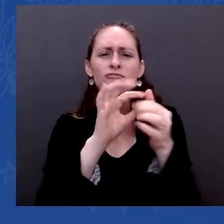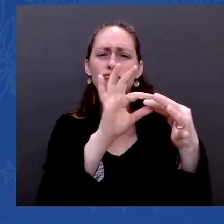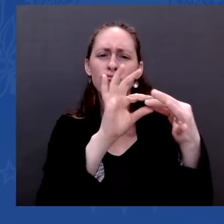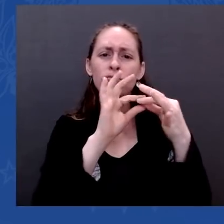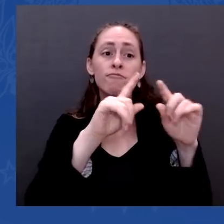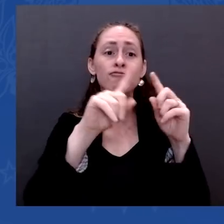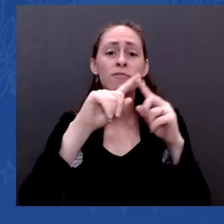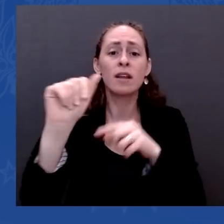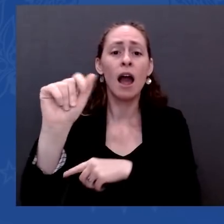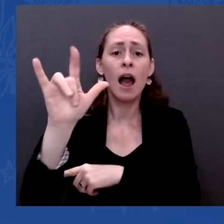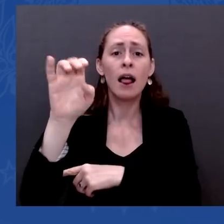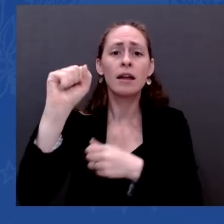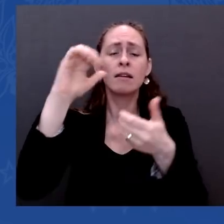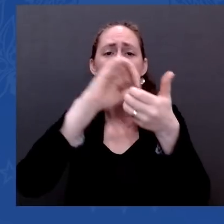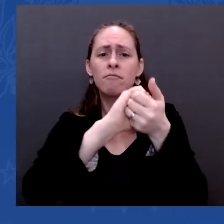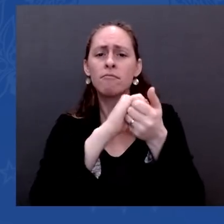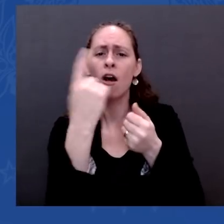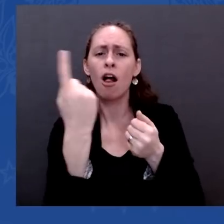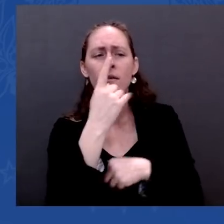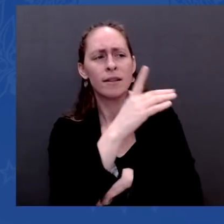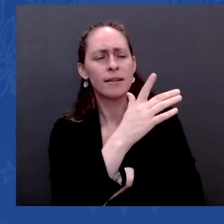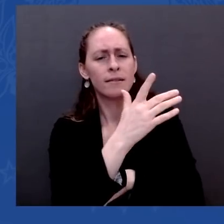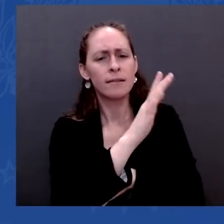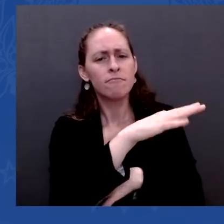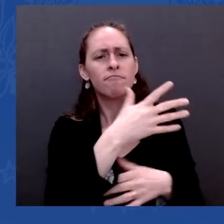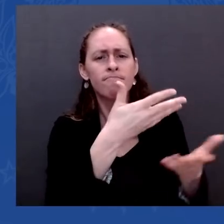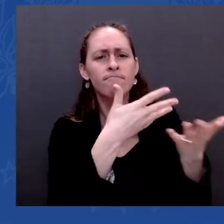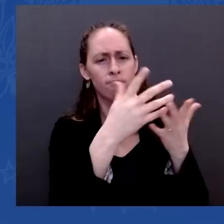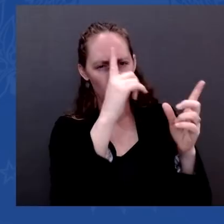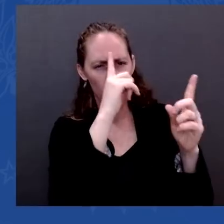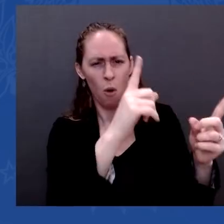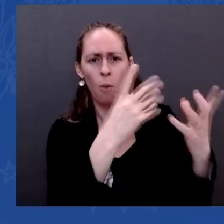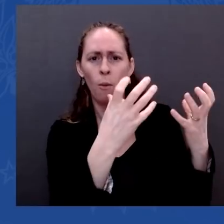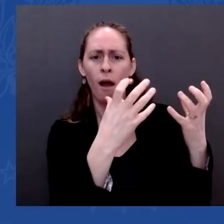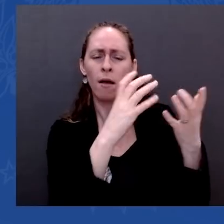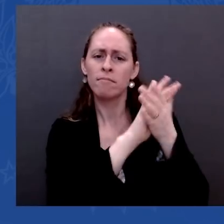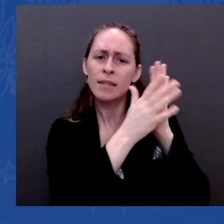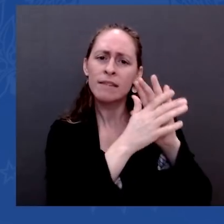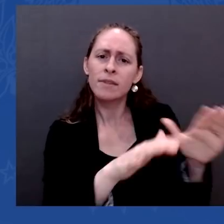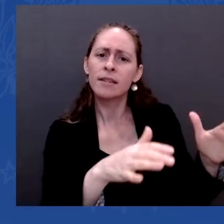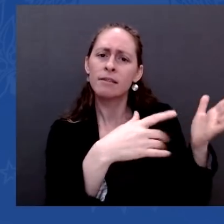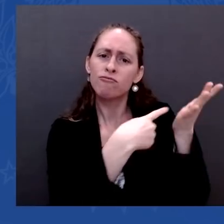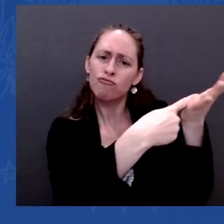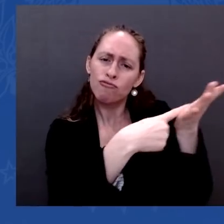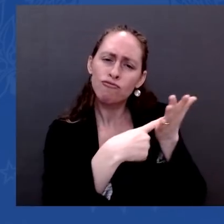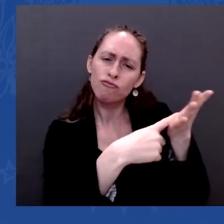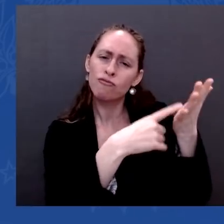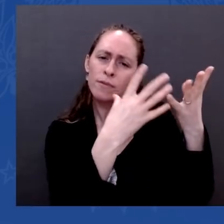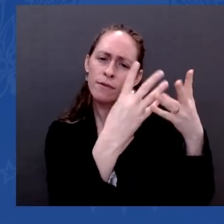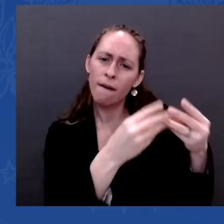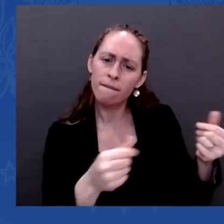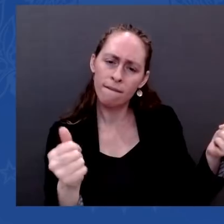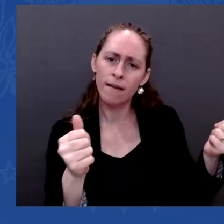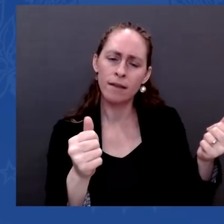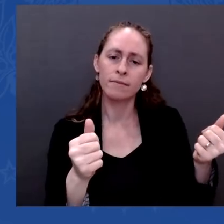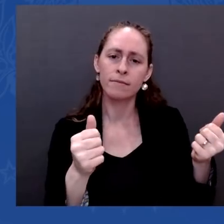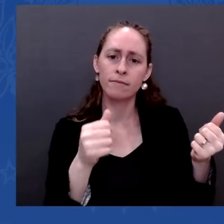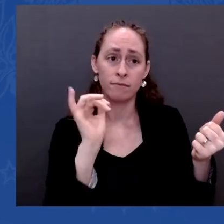And diplomacy is the very best way forward for all sides, we both agree, including best for Russia, in our view.